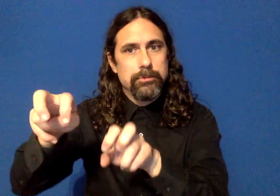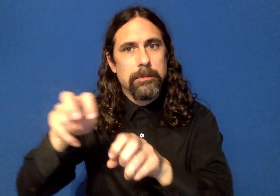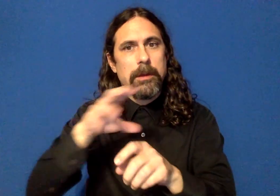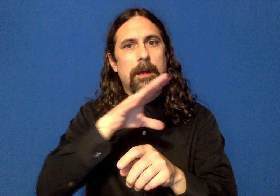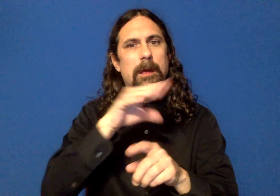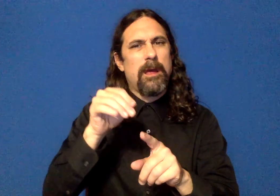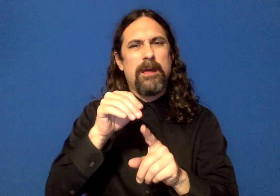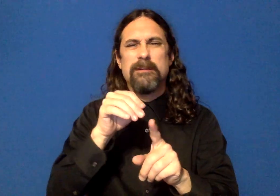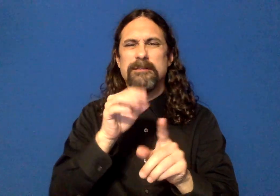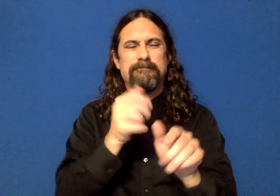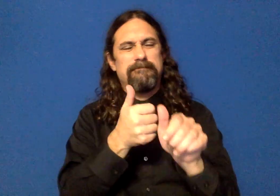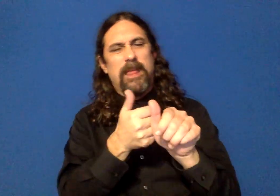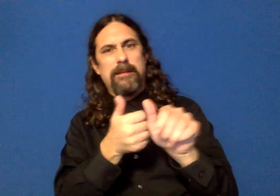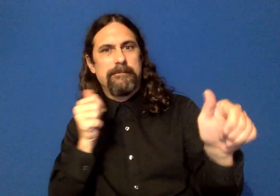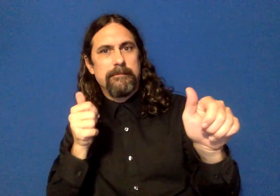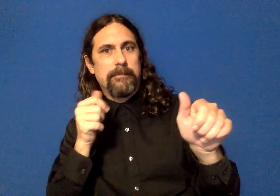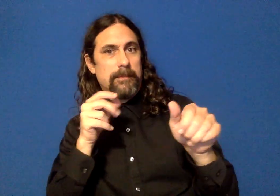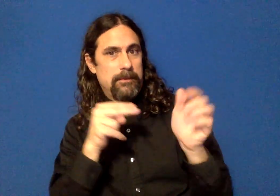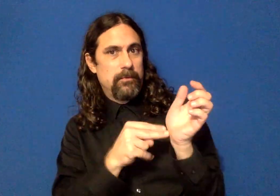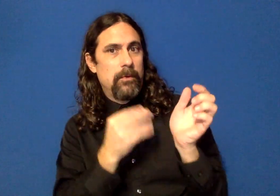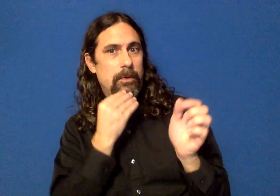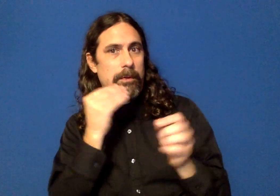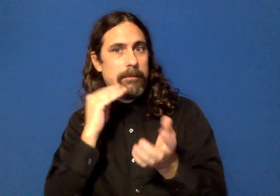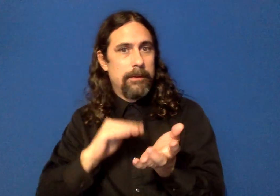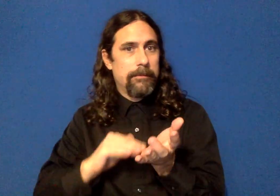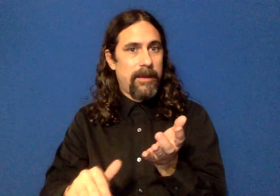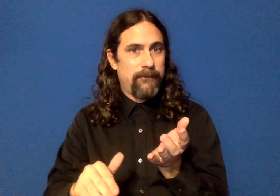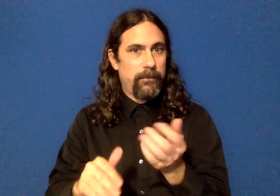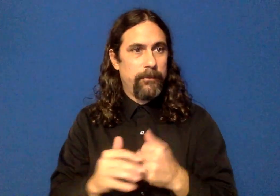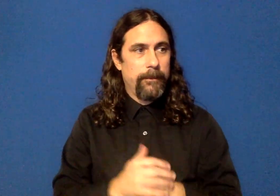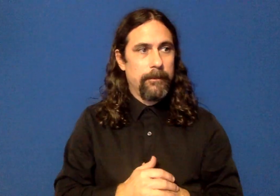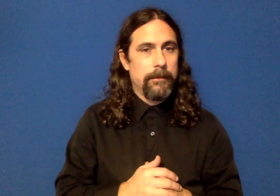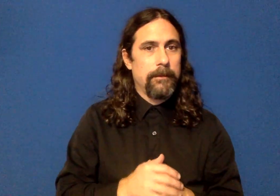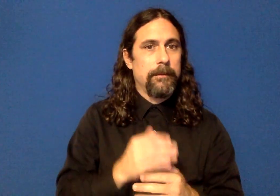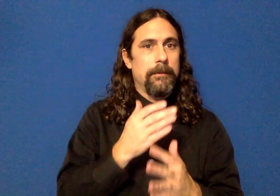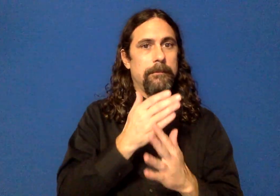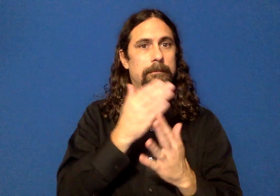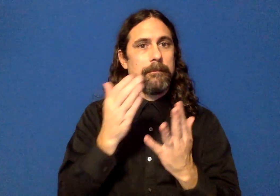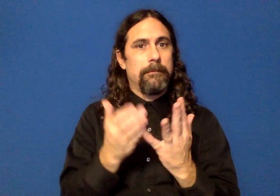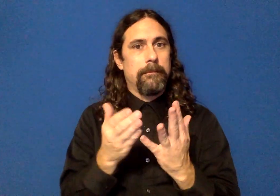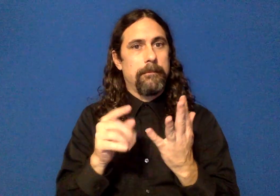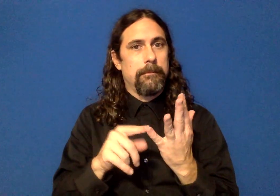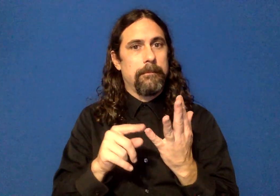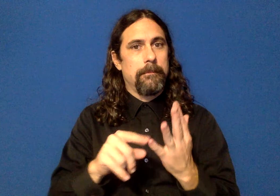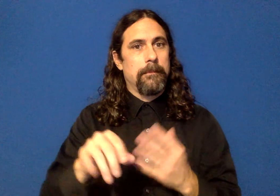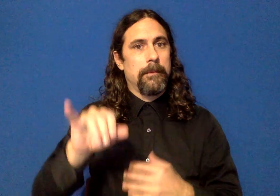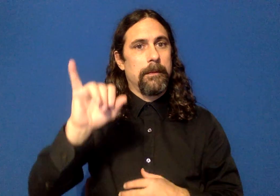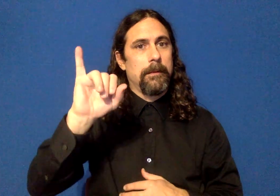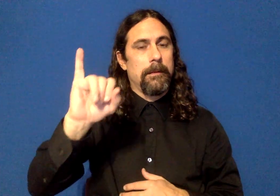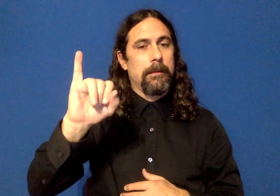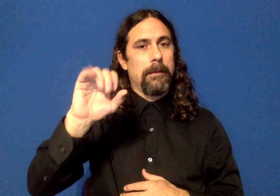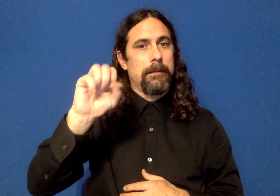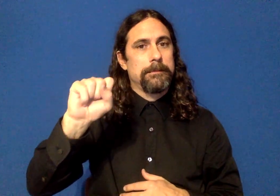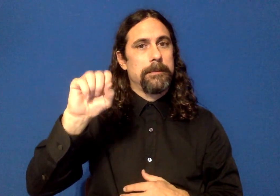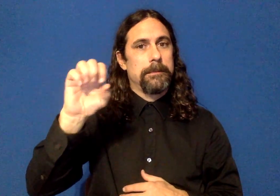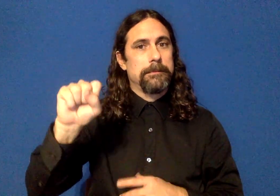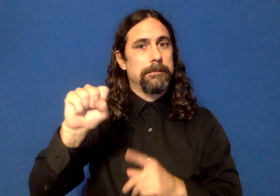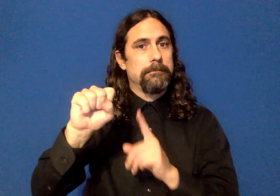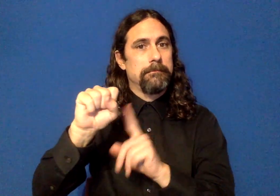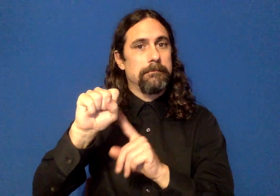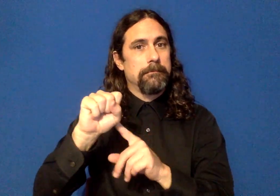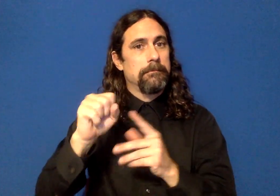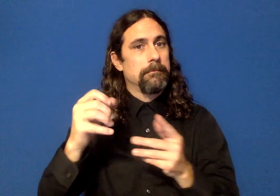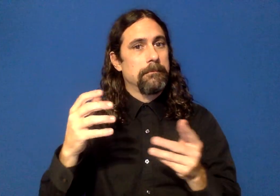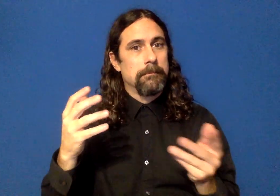NHTD State administered nursing home transition and diversion waiver.